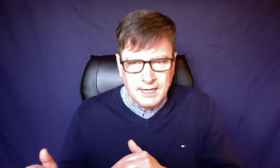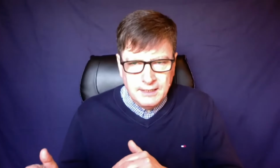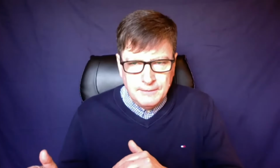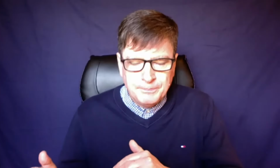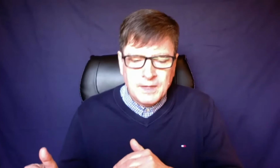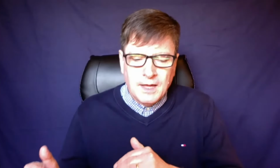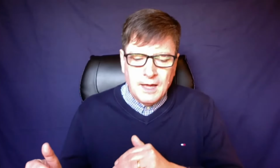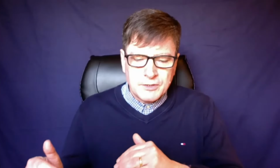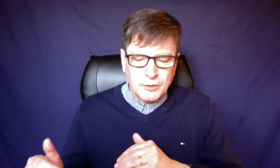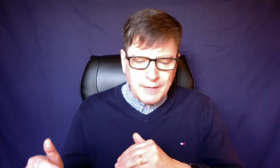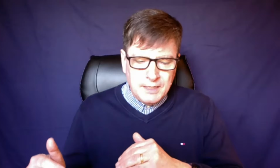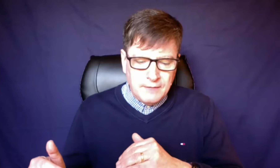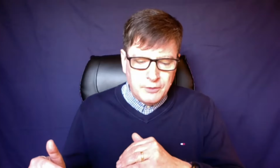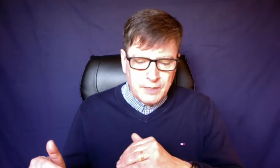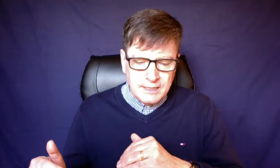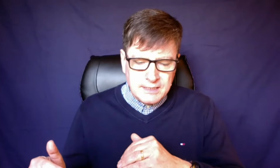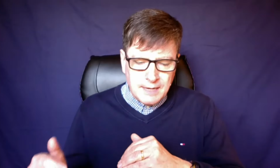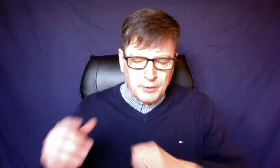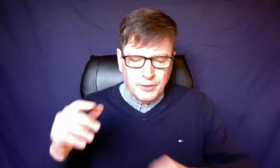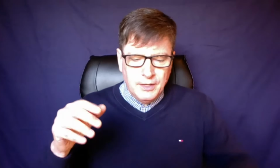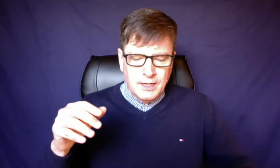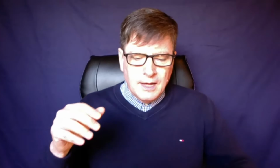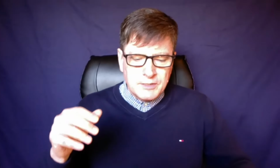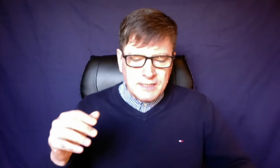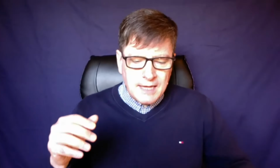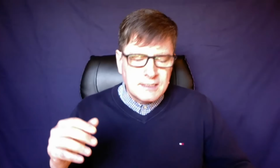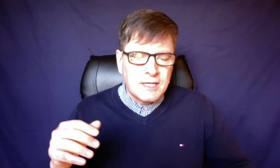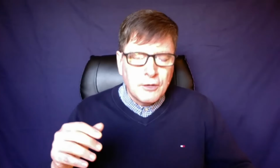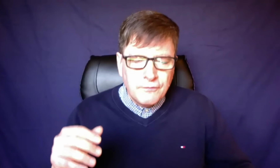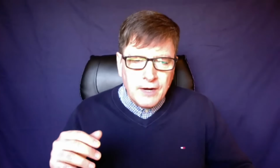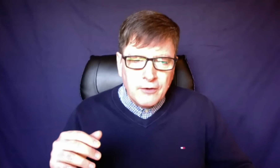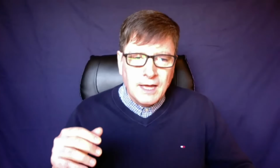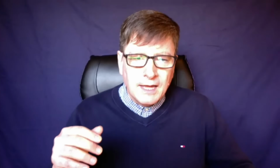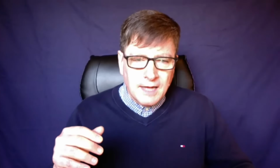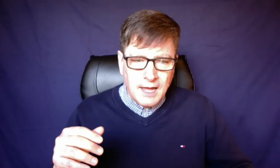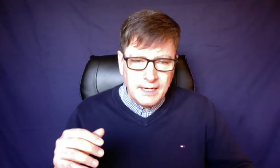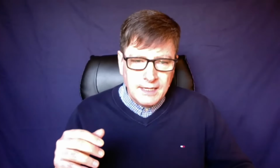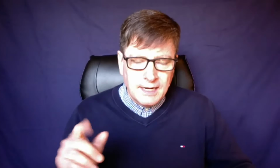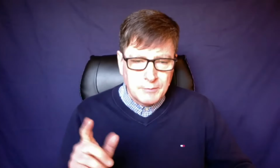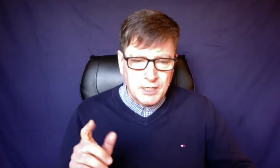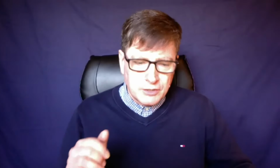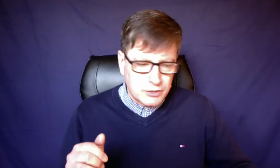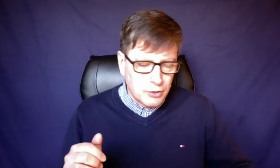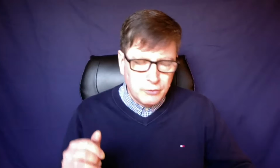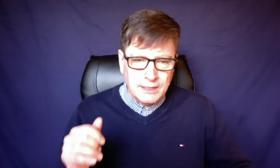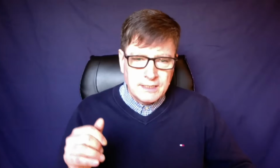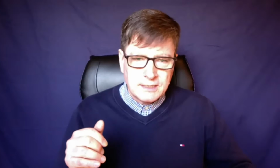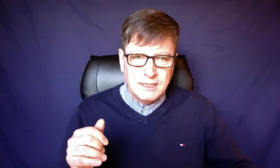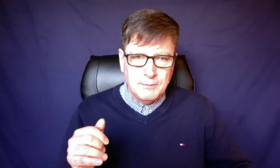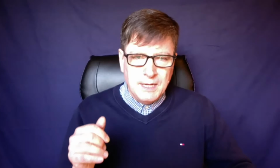you would likely know what the sign is even if you don't know sign. So let me give you an example.